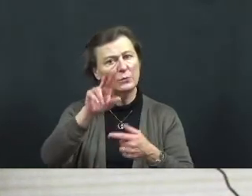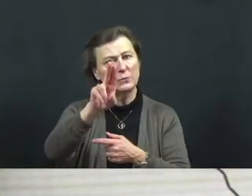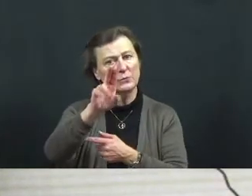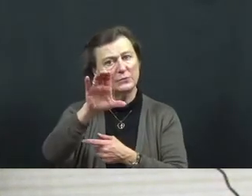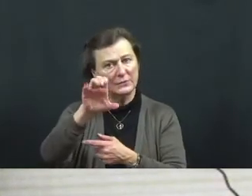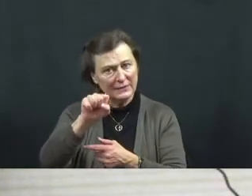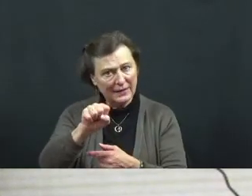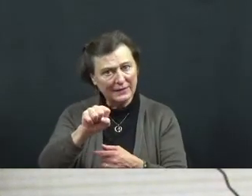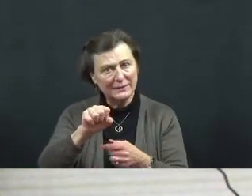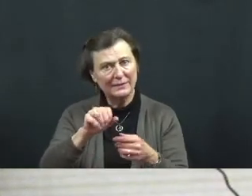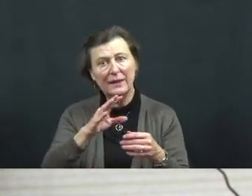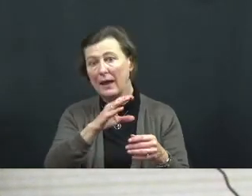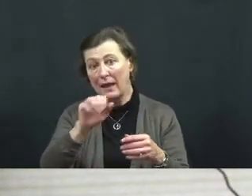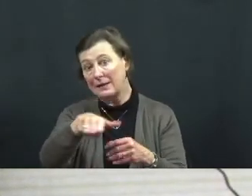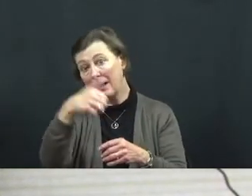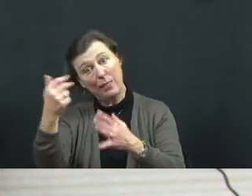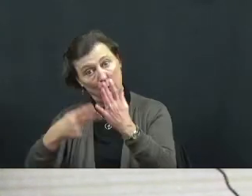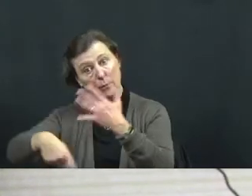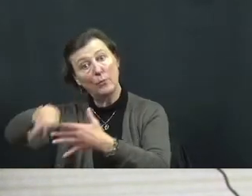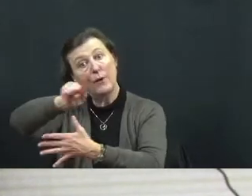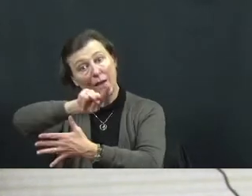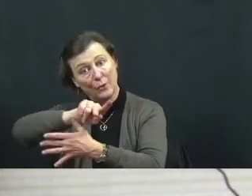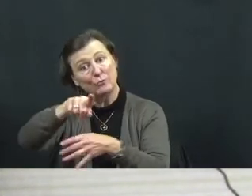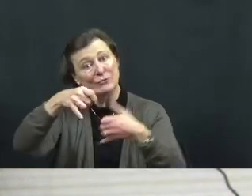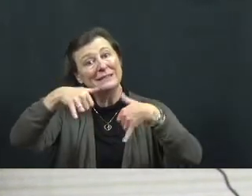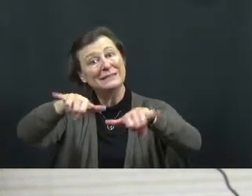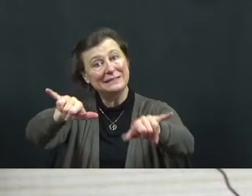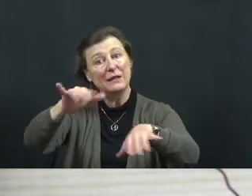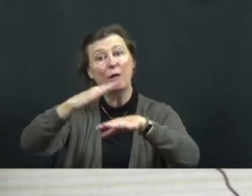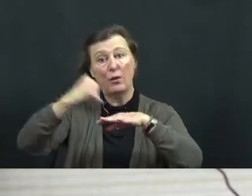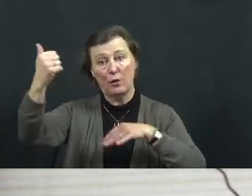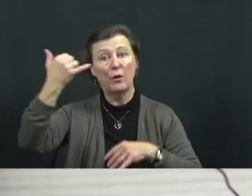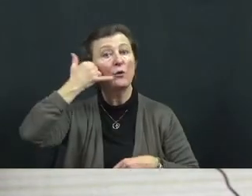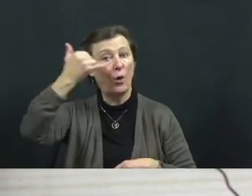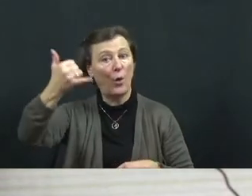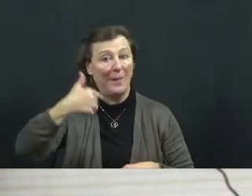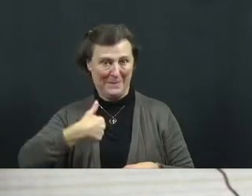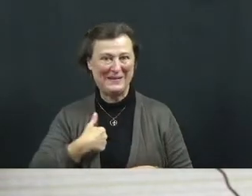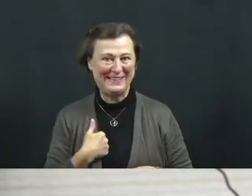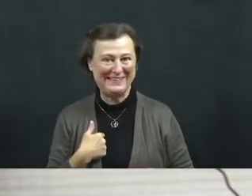as your other priorities, you can still call on me.